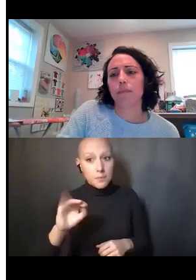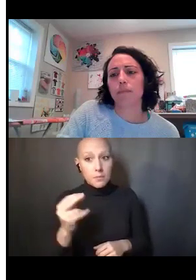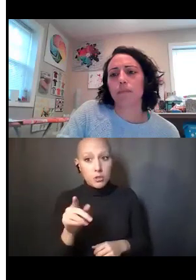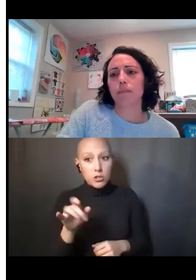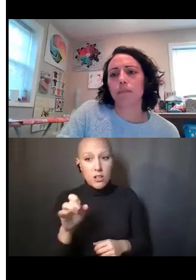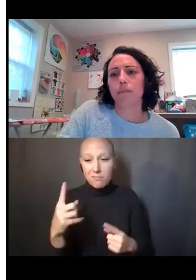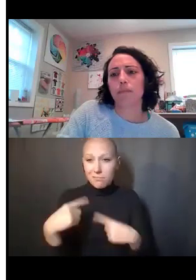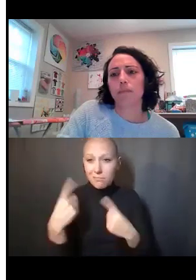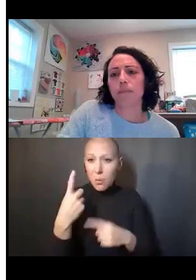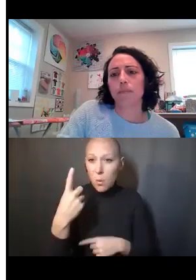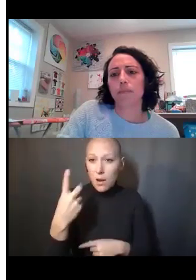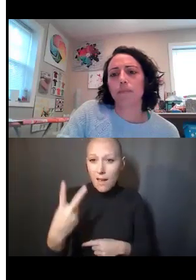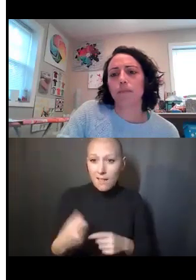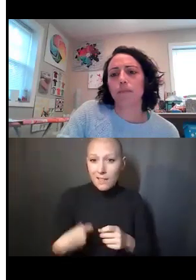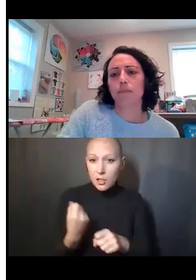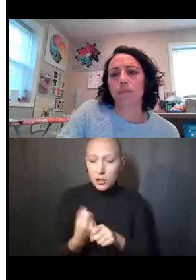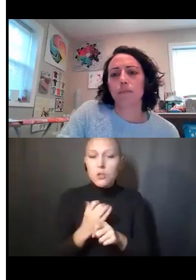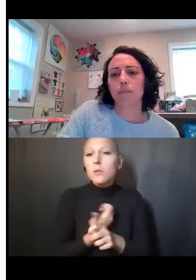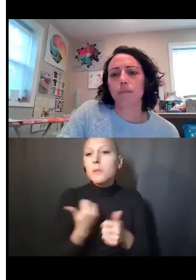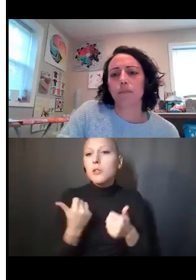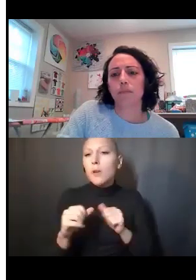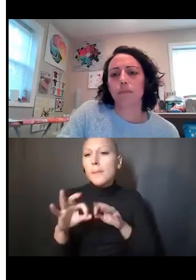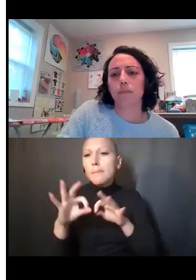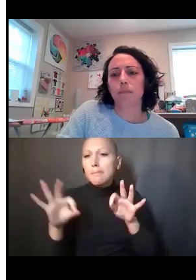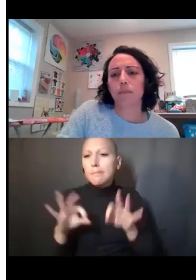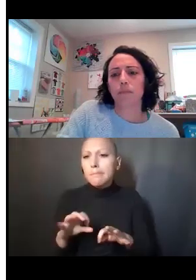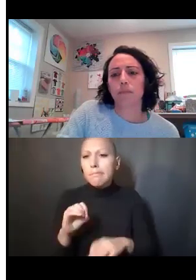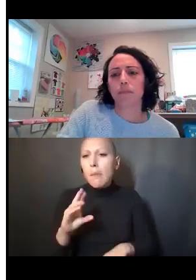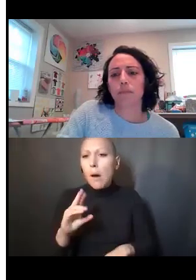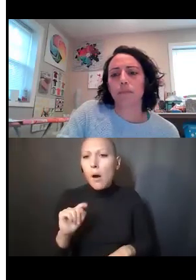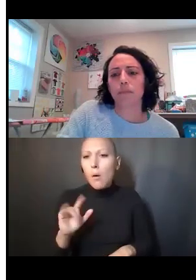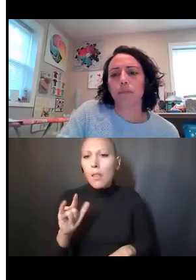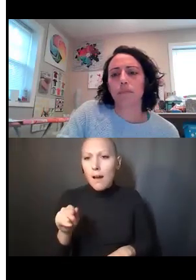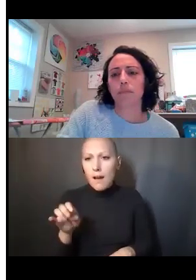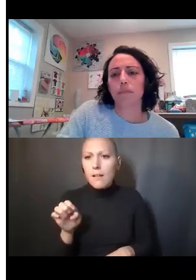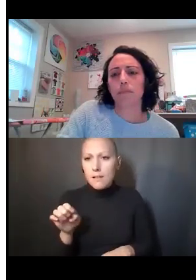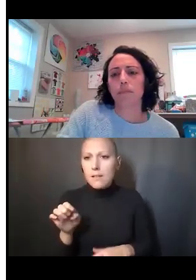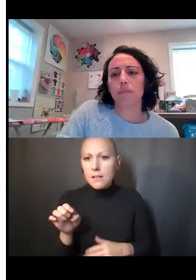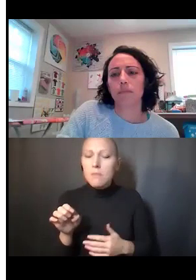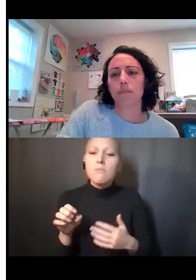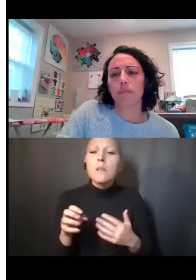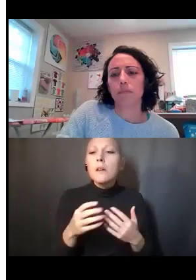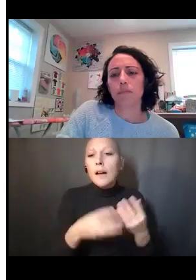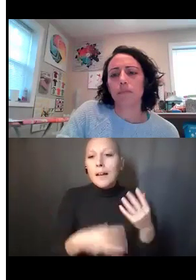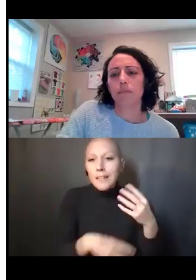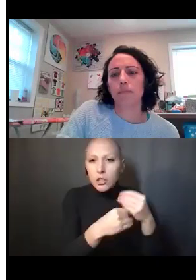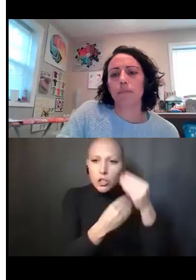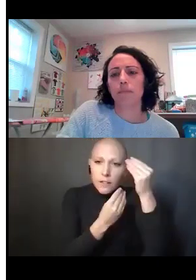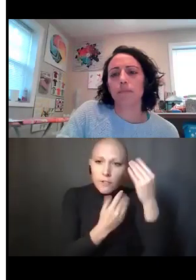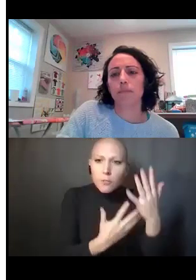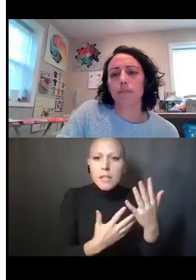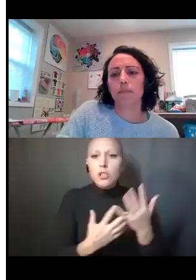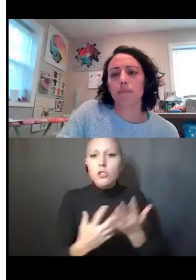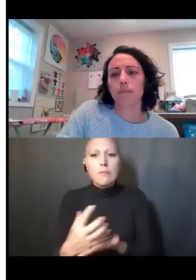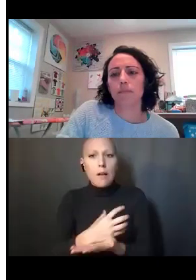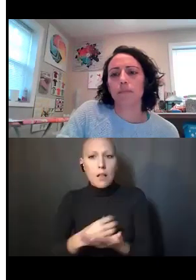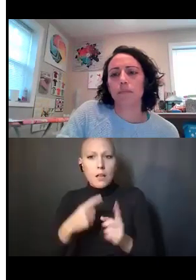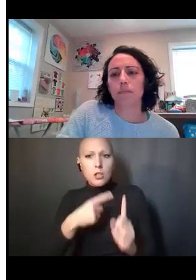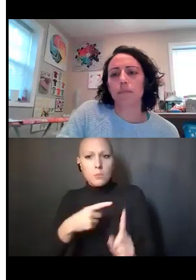and we've been sharing the additional information collection points with the recipient community.